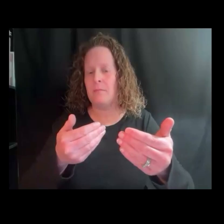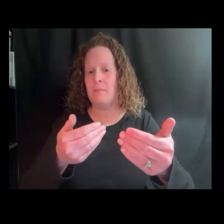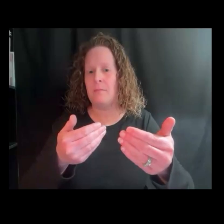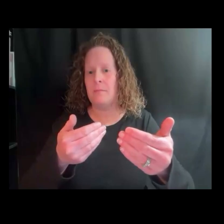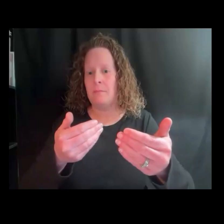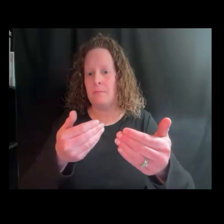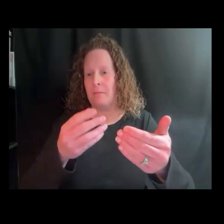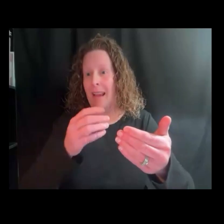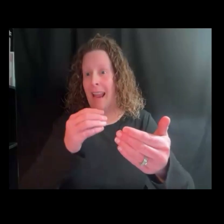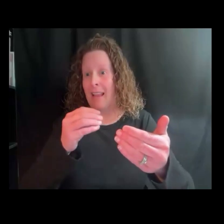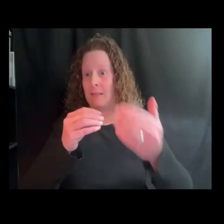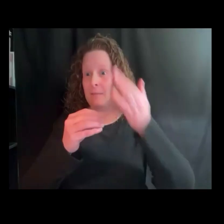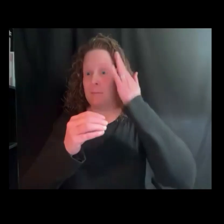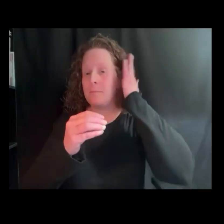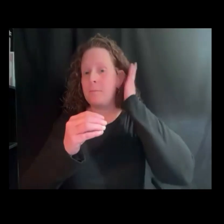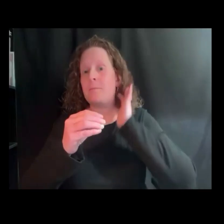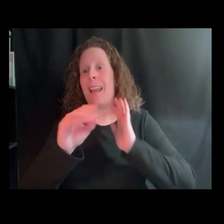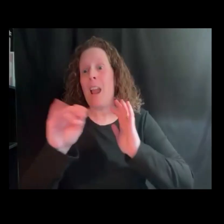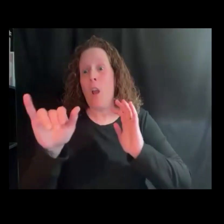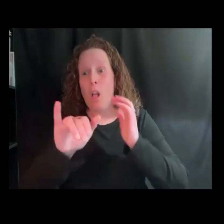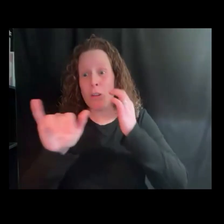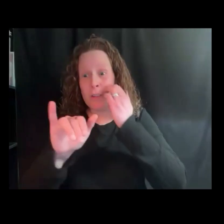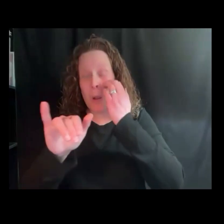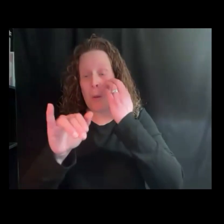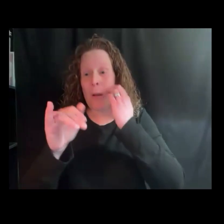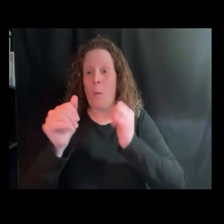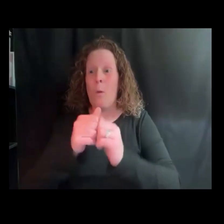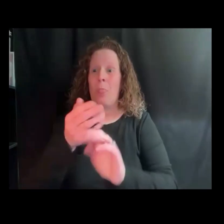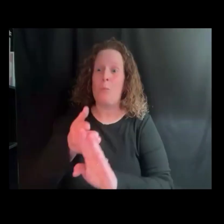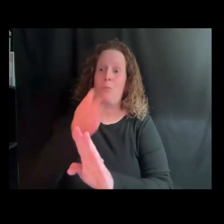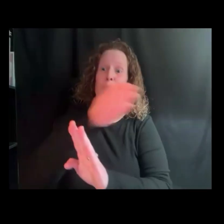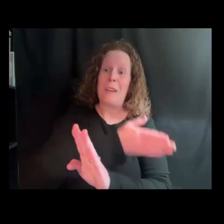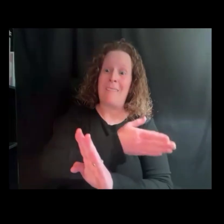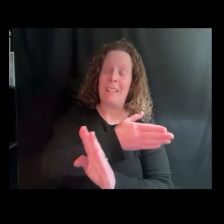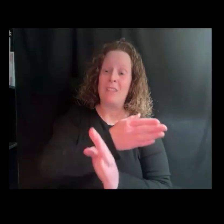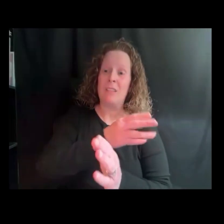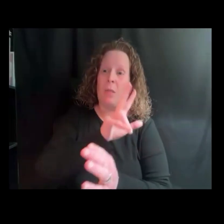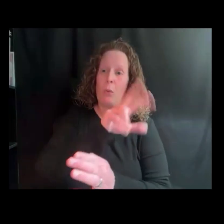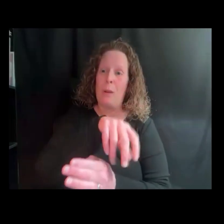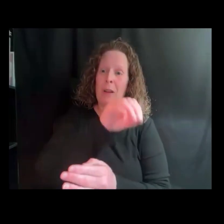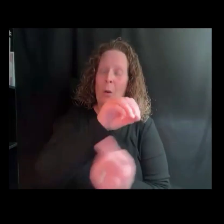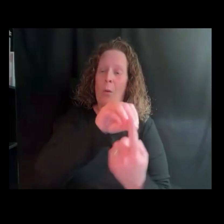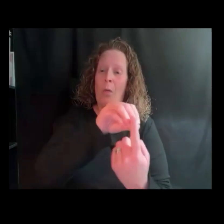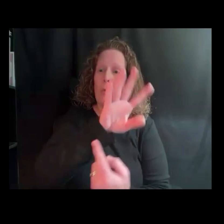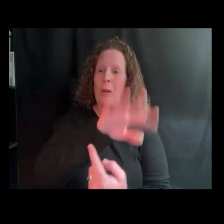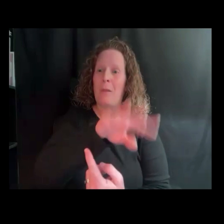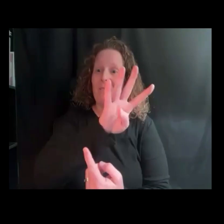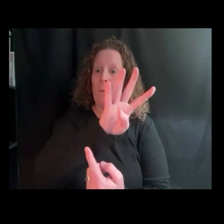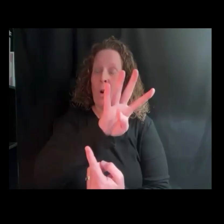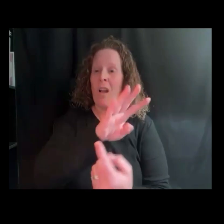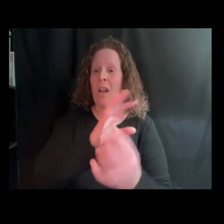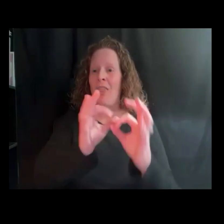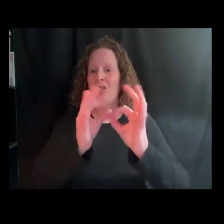process at least realize when they missed something. And also with the previous 3.0